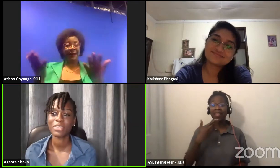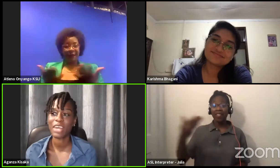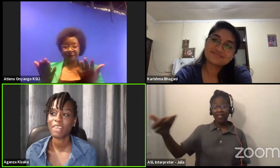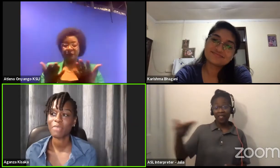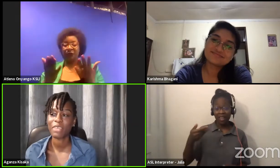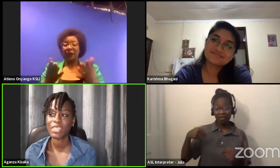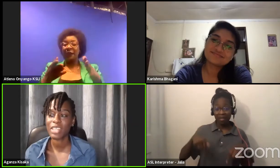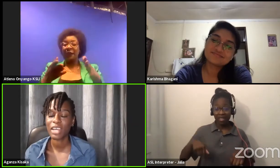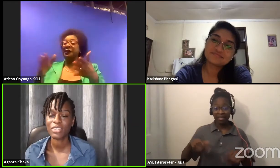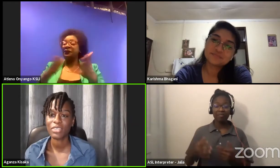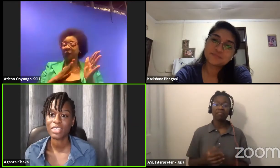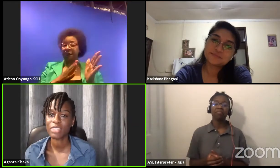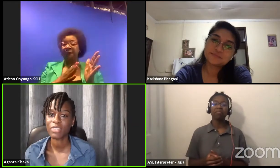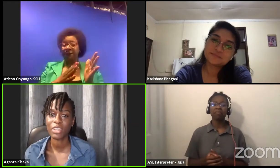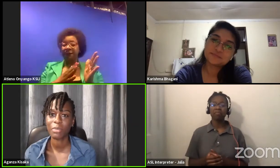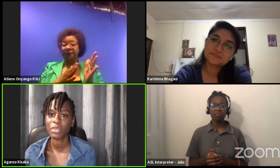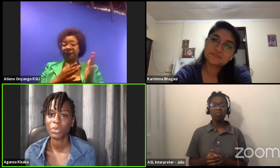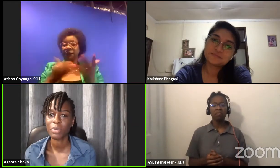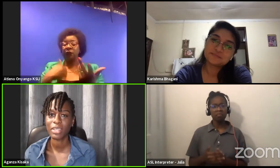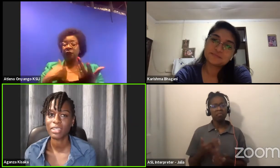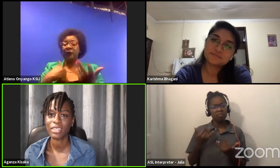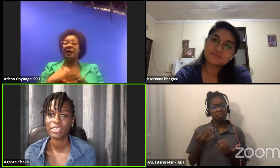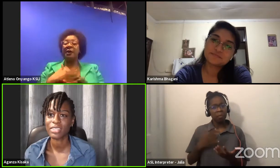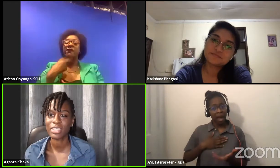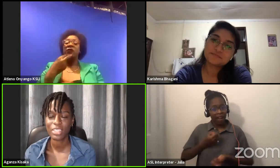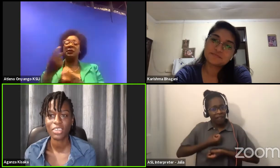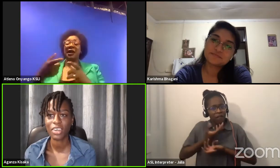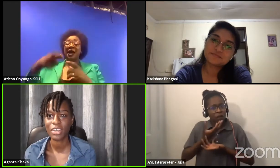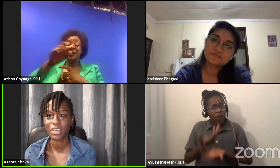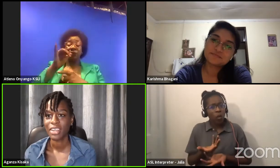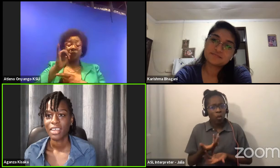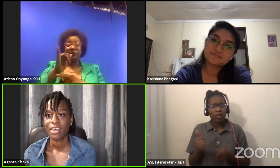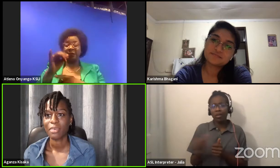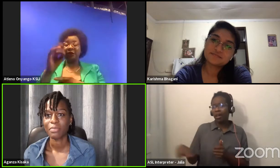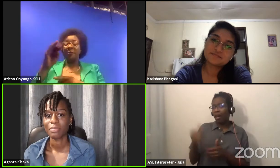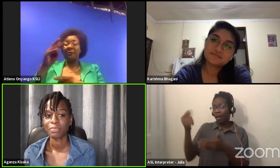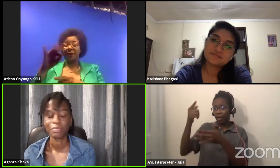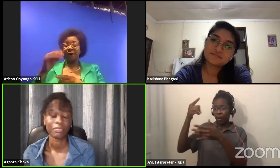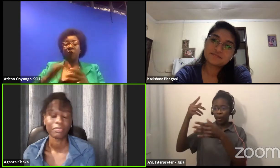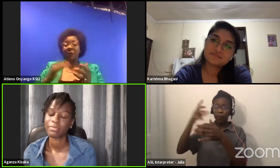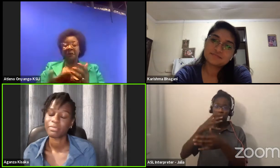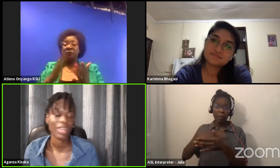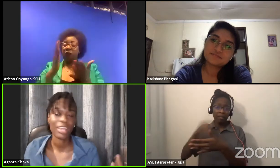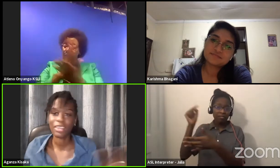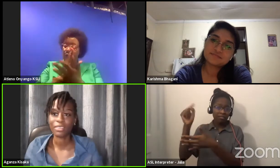to have my voice added to these phenomenal women is such an honor, thank you.